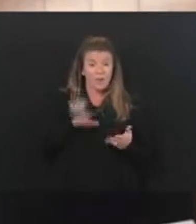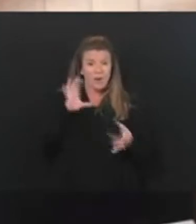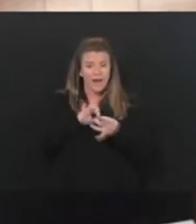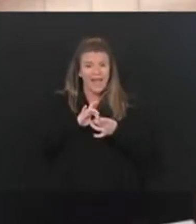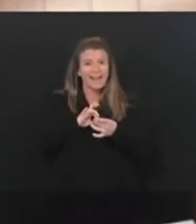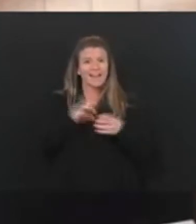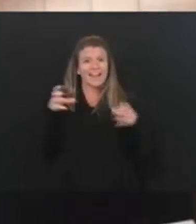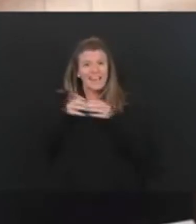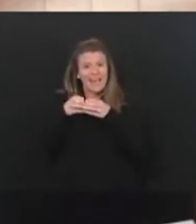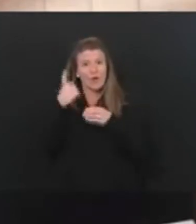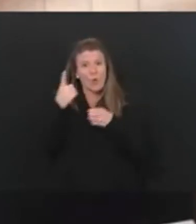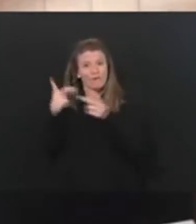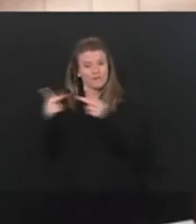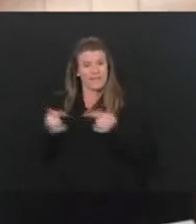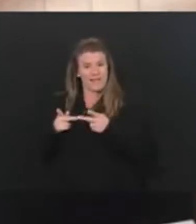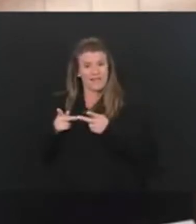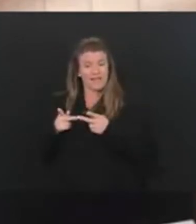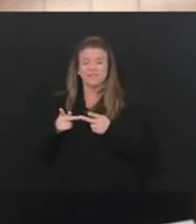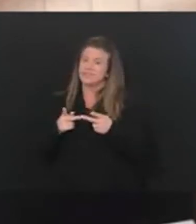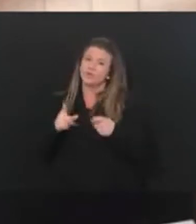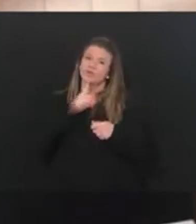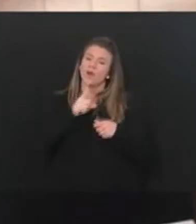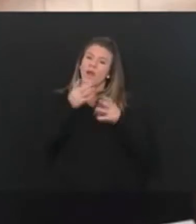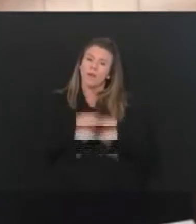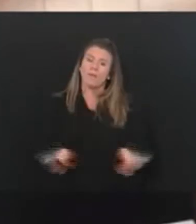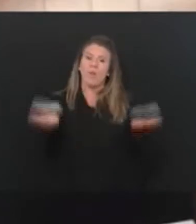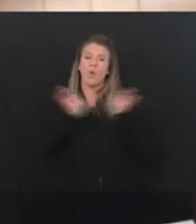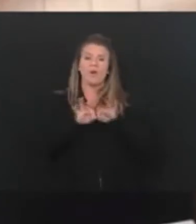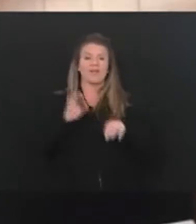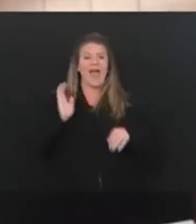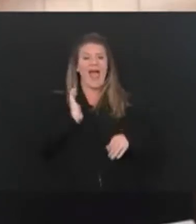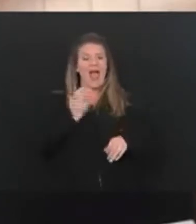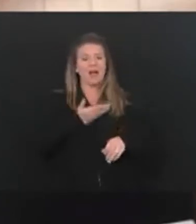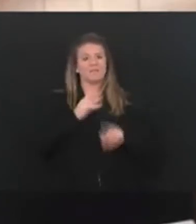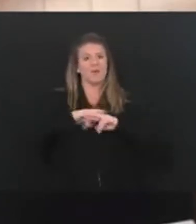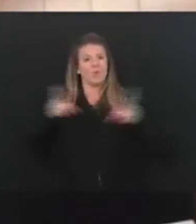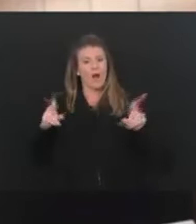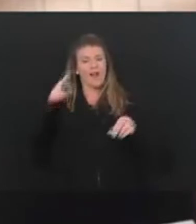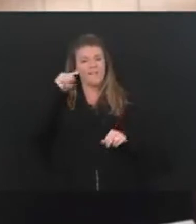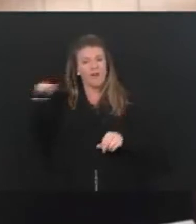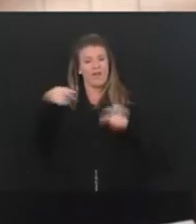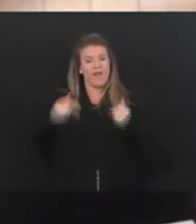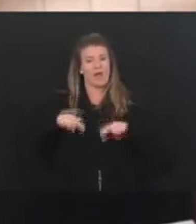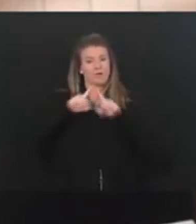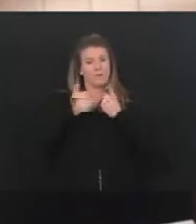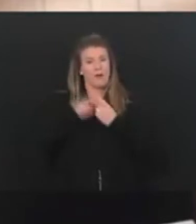RECENTLY IN THE STATE OF VIRGINIA WHERE 32 DEATHS OF 34 IN ONE DAY WERE RELATED TO